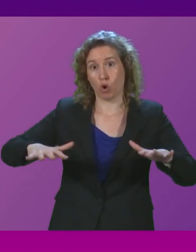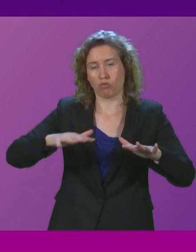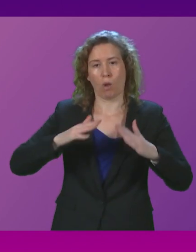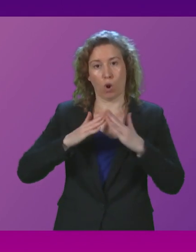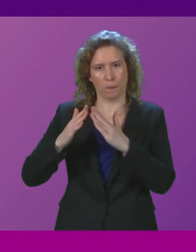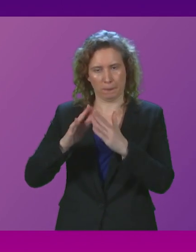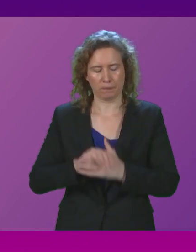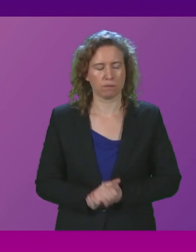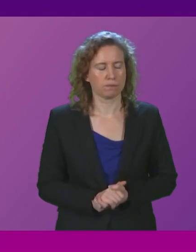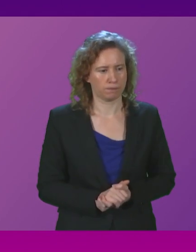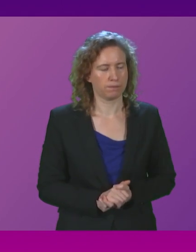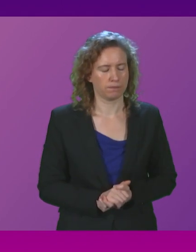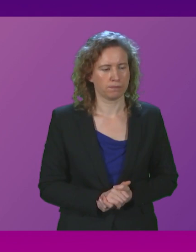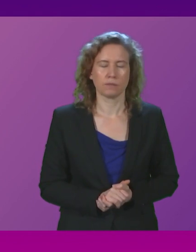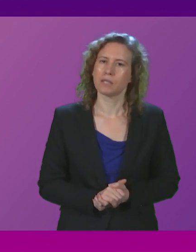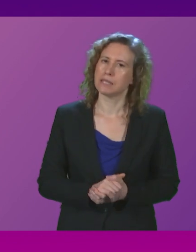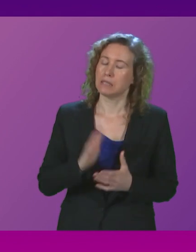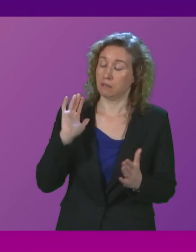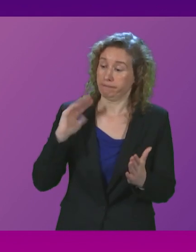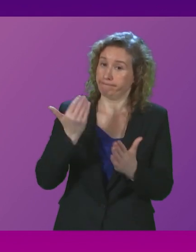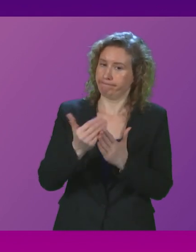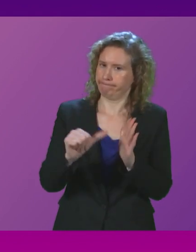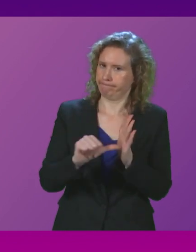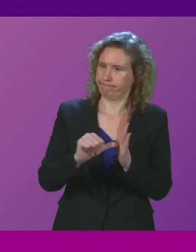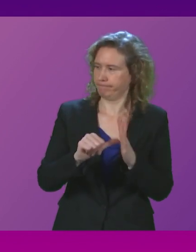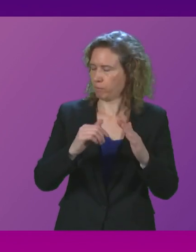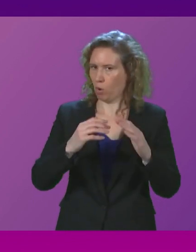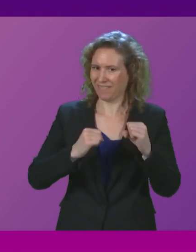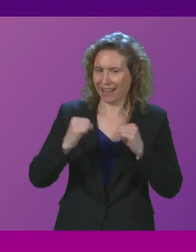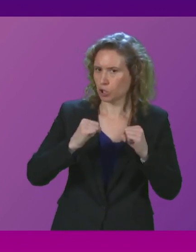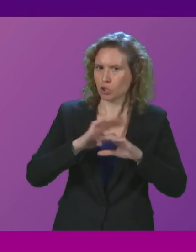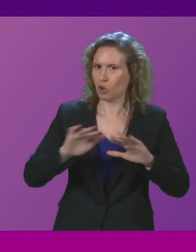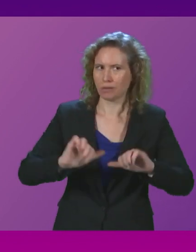Poorer energy efficiency and higher fuel poverty are long-standing issues in rural areas.